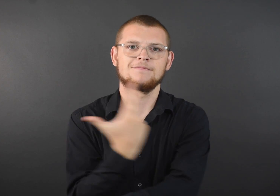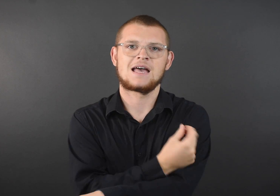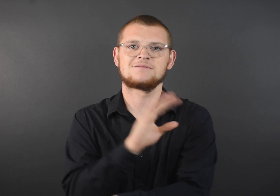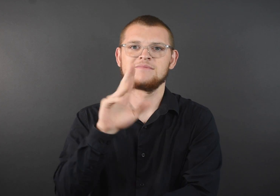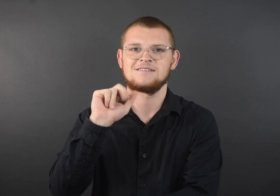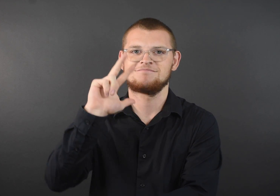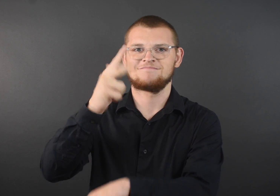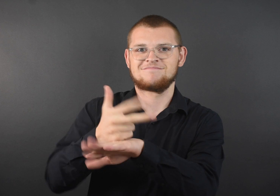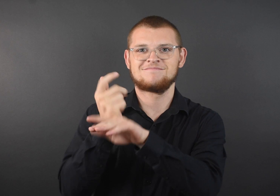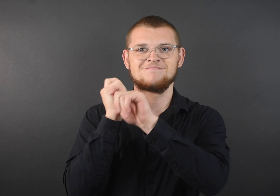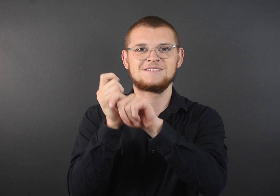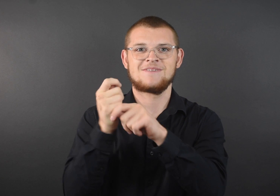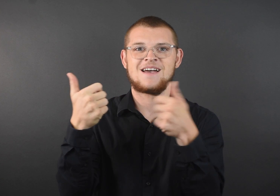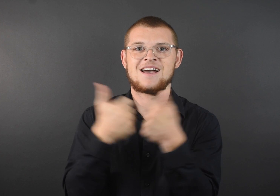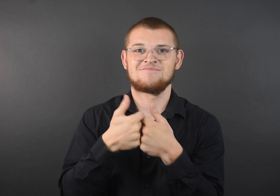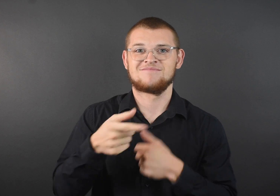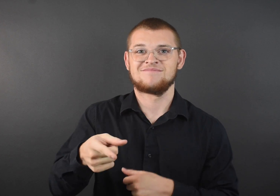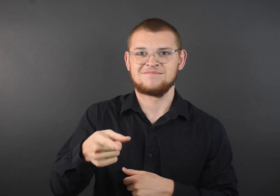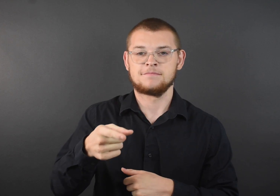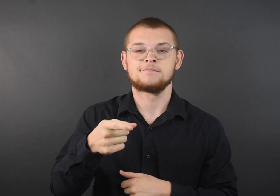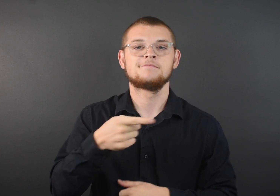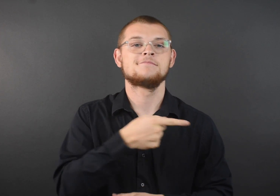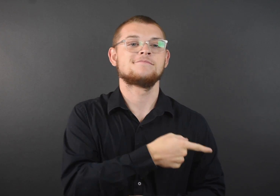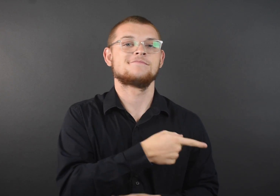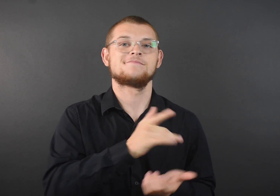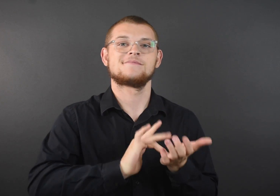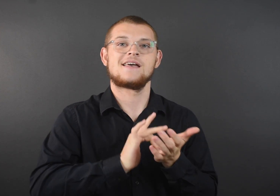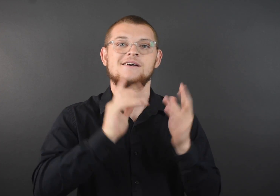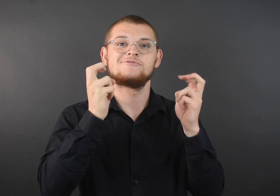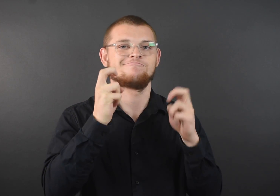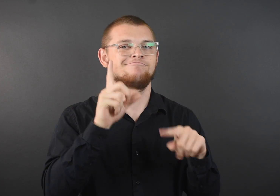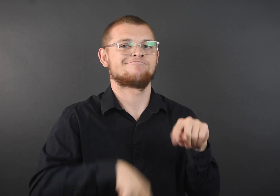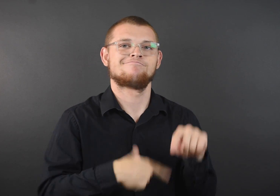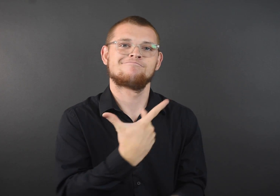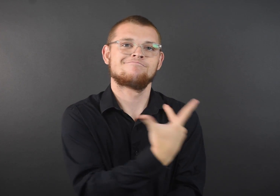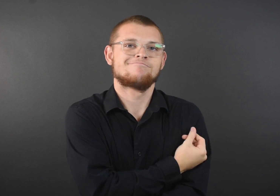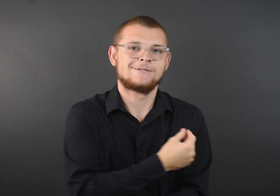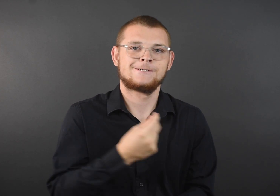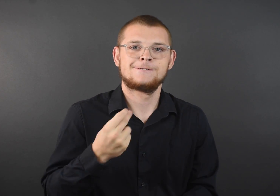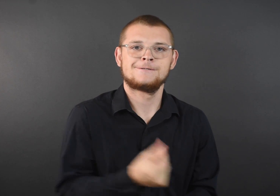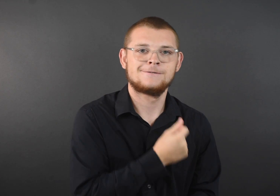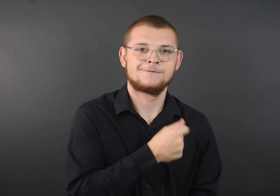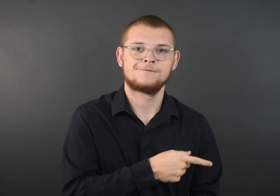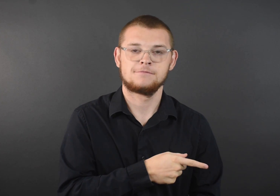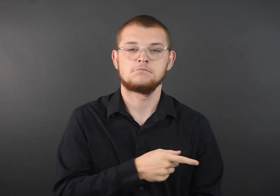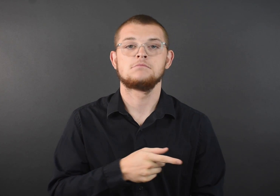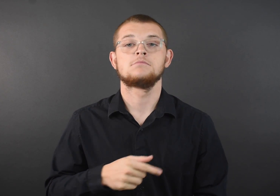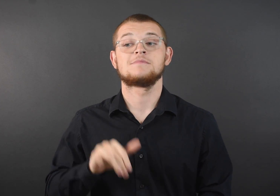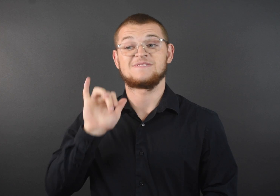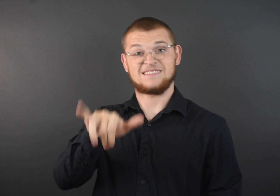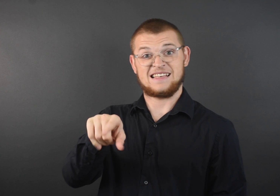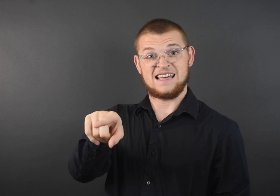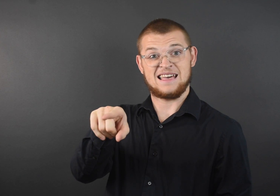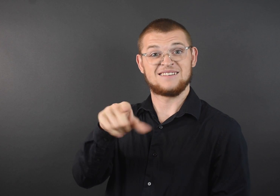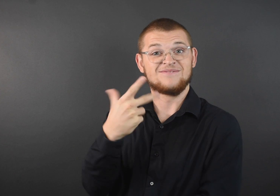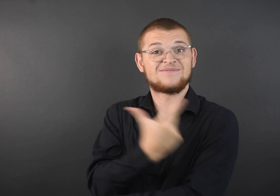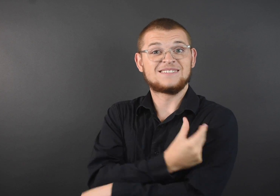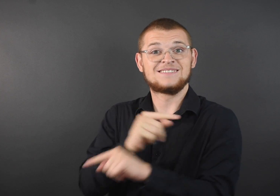Medical issues had kept her dad from getting a shot sooner.